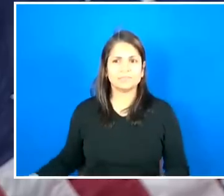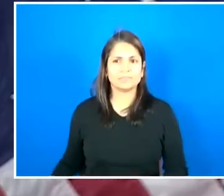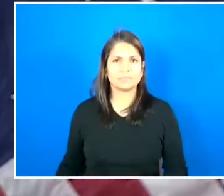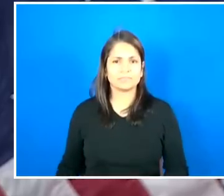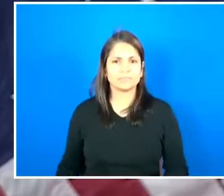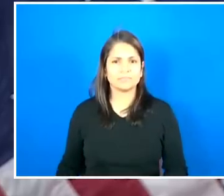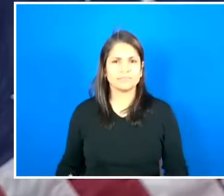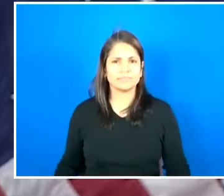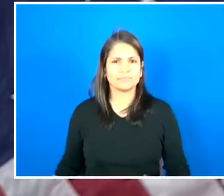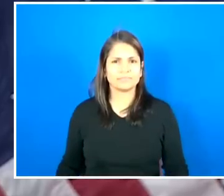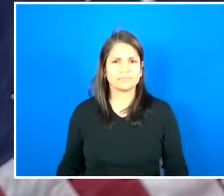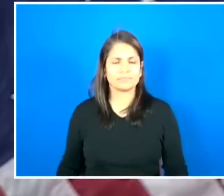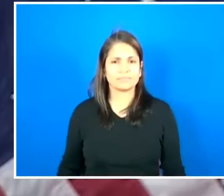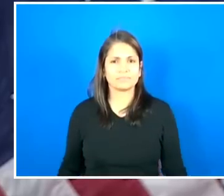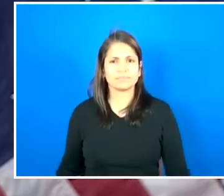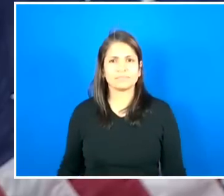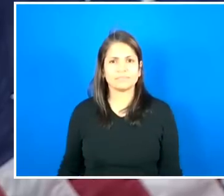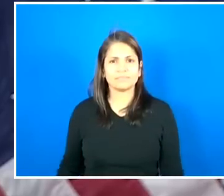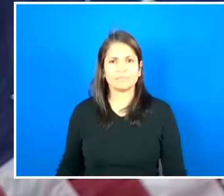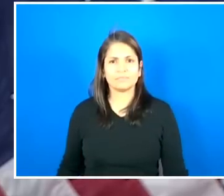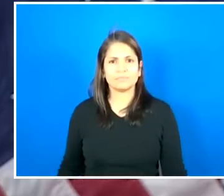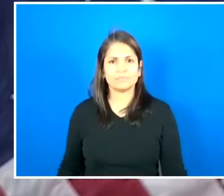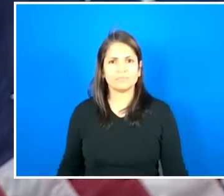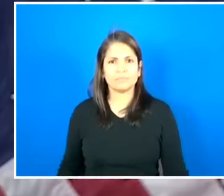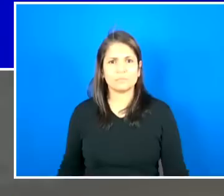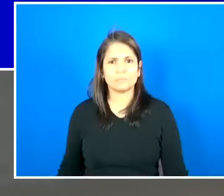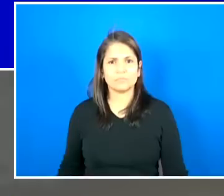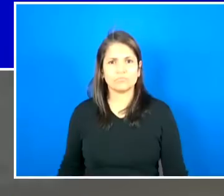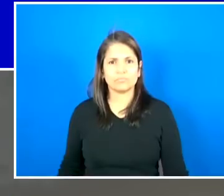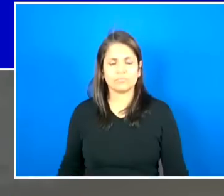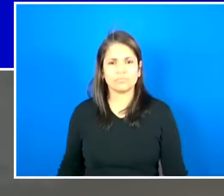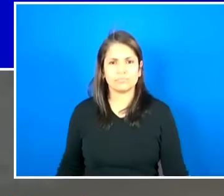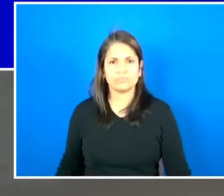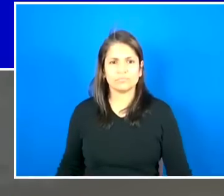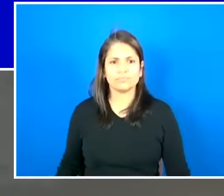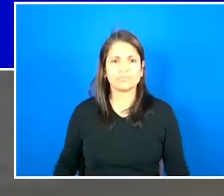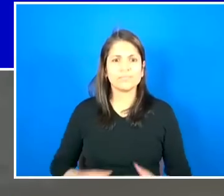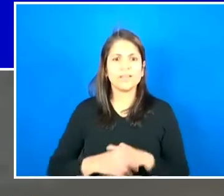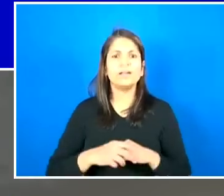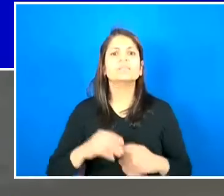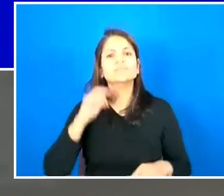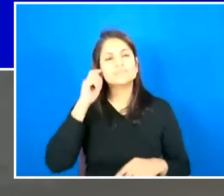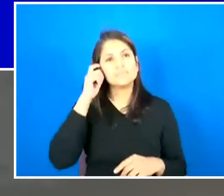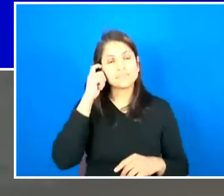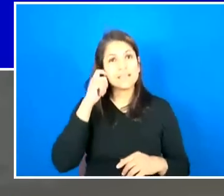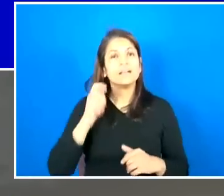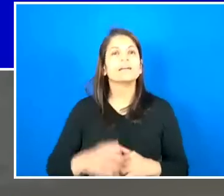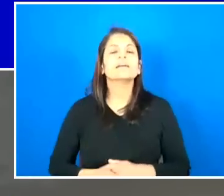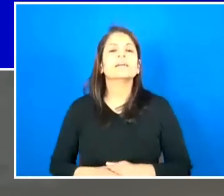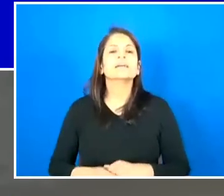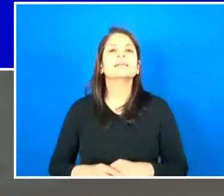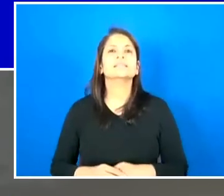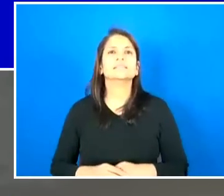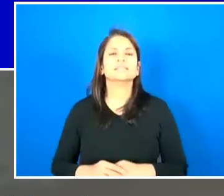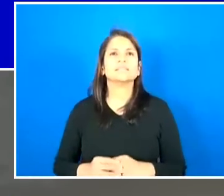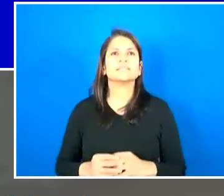WE'LL CELEBRATE THE FIAMLIES AS W.ELL NOW, BEFORE I CONCLUDE ON